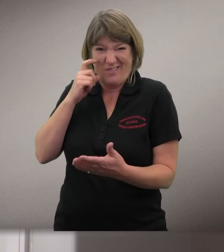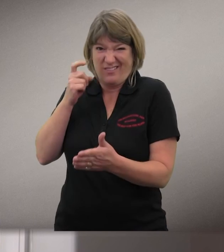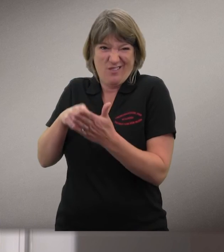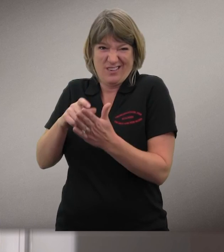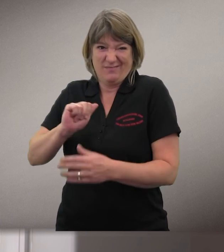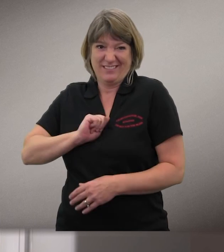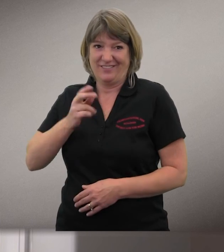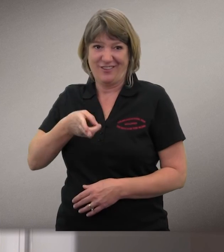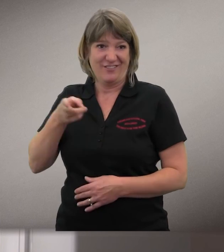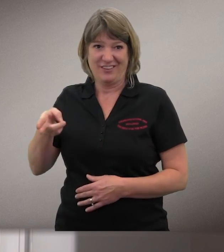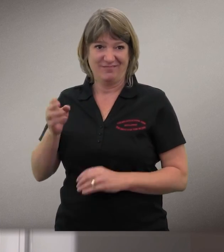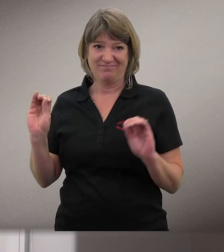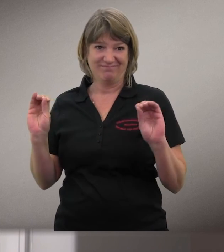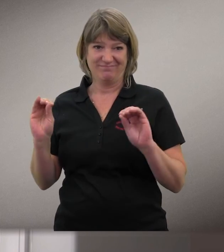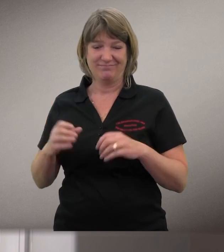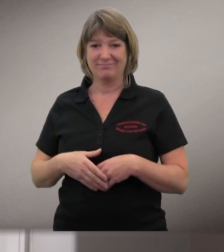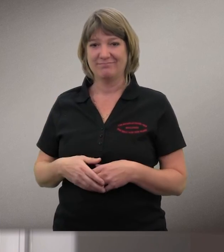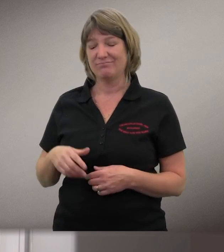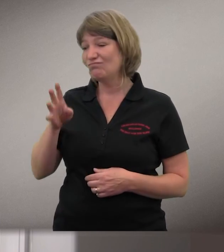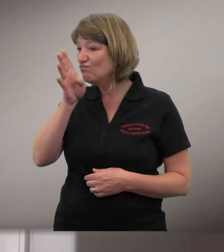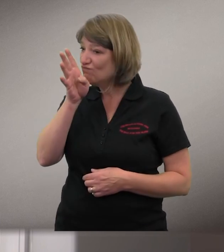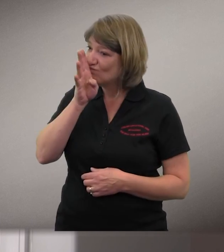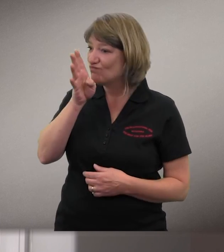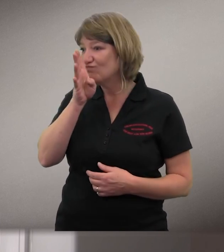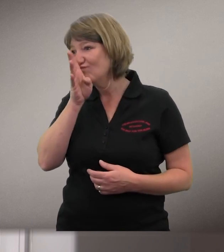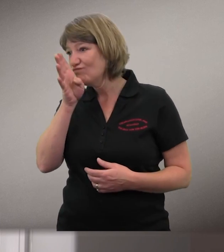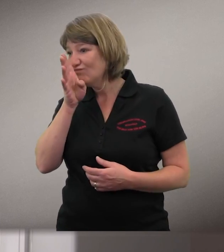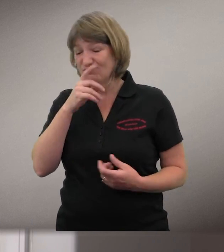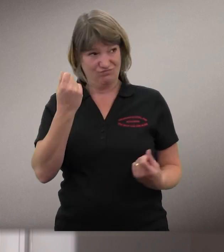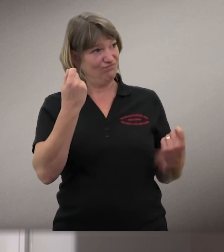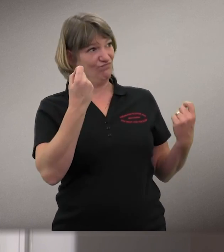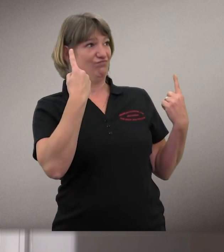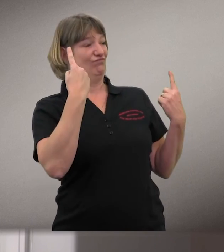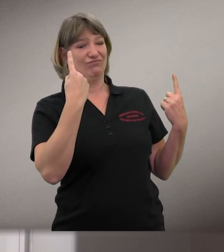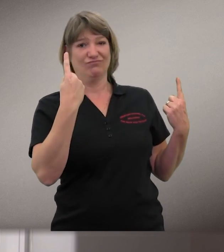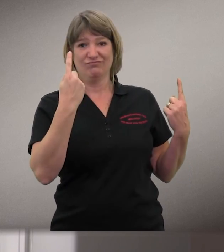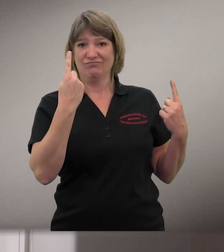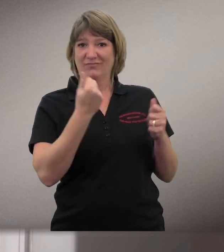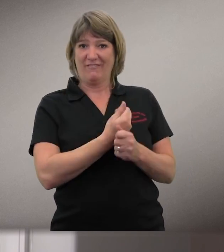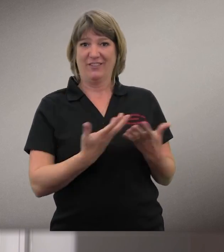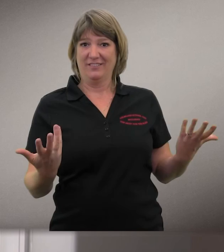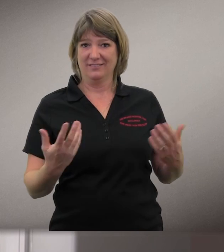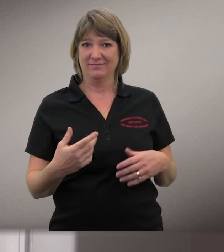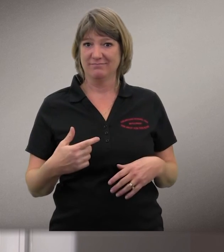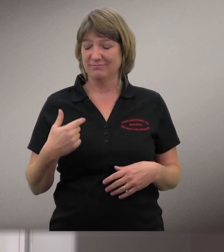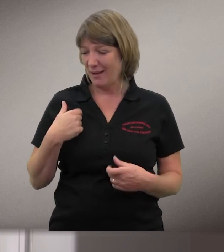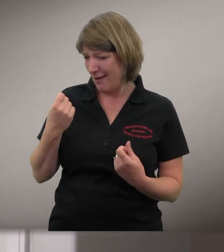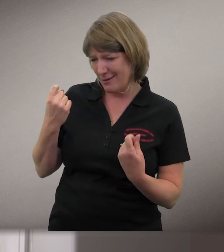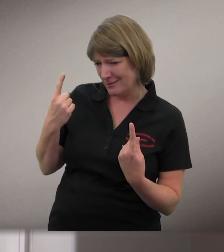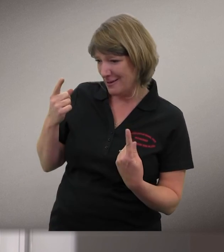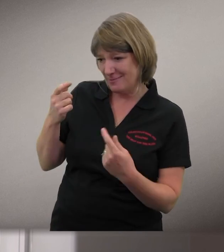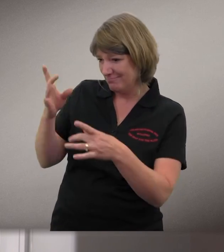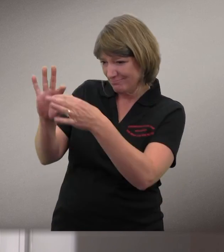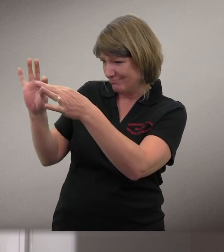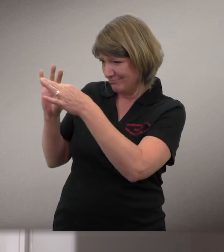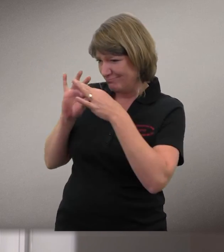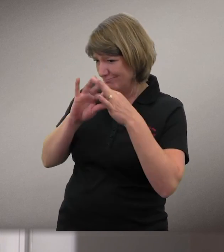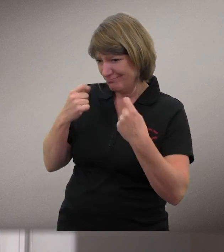we don't even notice, that I'm hard of hearing anymore. I can talk to them. They completely understand everything I'm saying. I understand everything